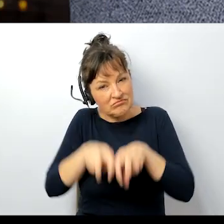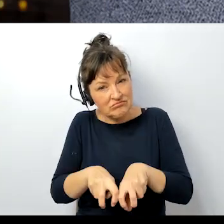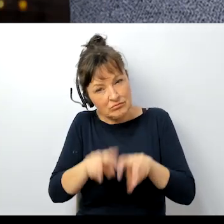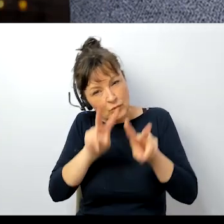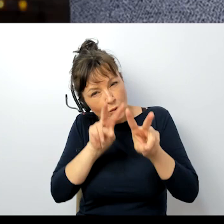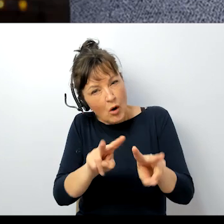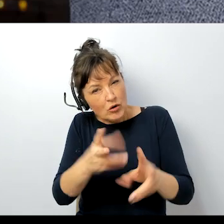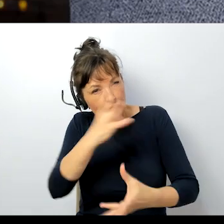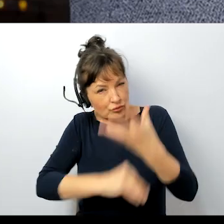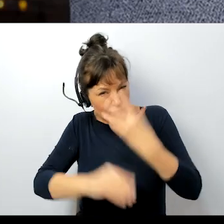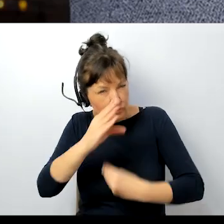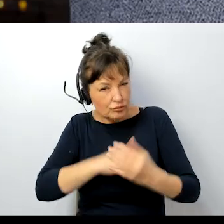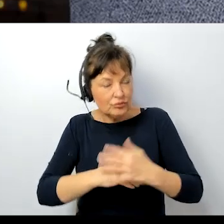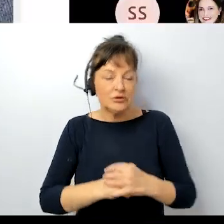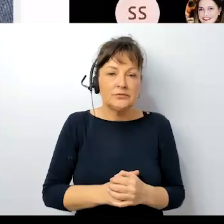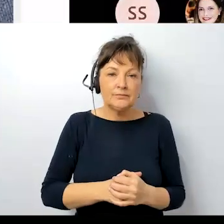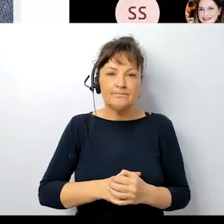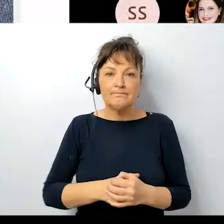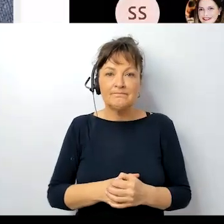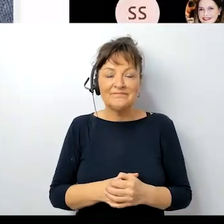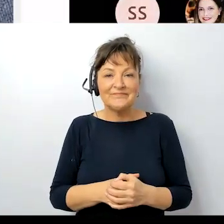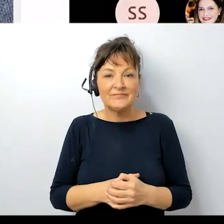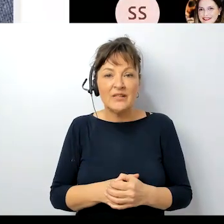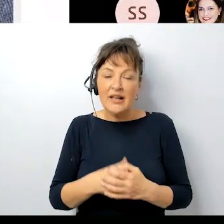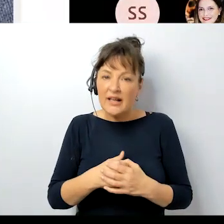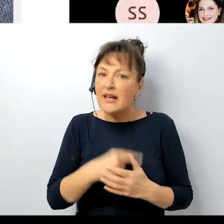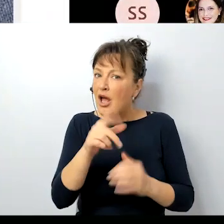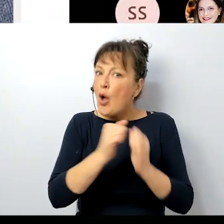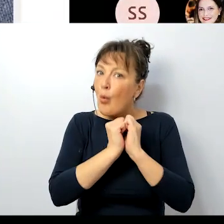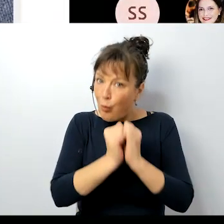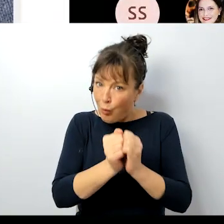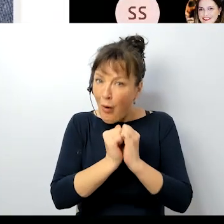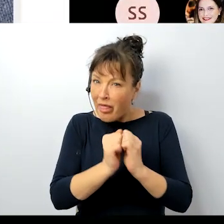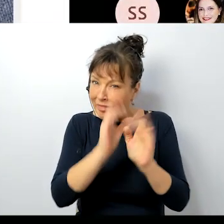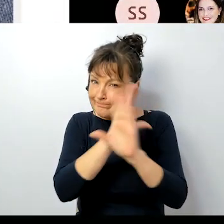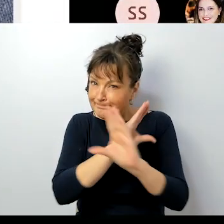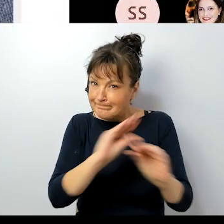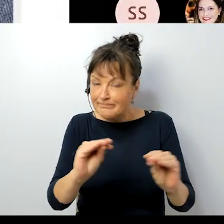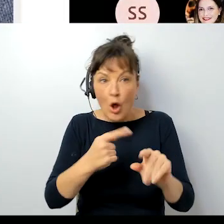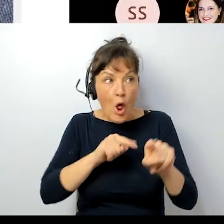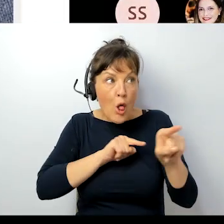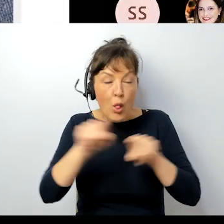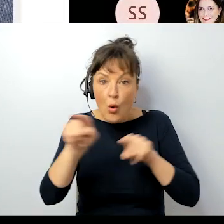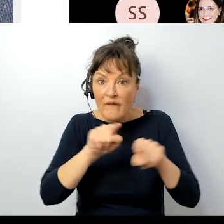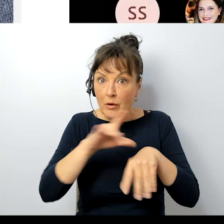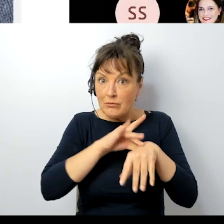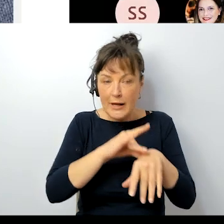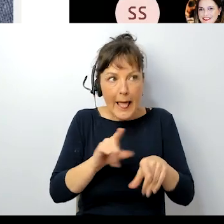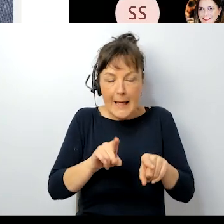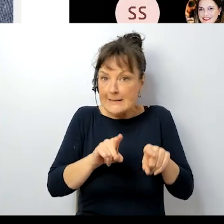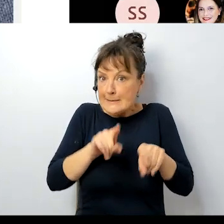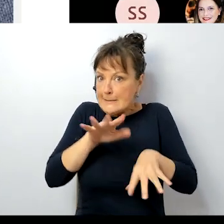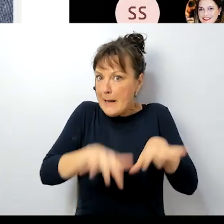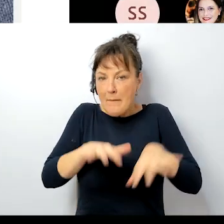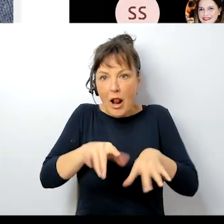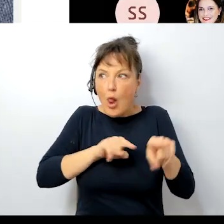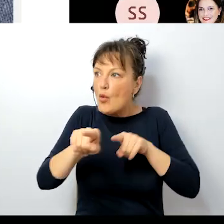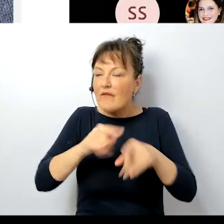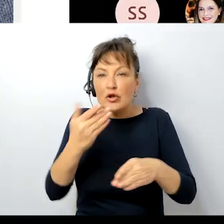with your young person together. I hope you found that walkthrough helpful it's worth pointing out though, that looking for an apprenticeship is similar to looking for